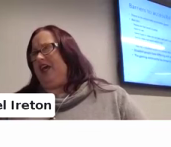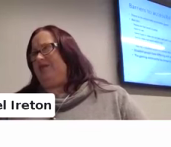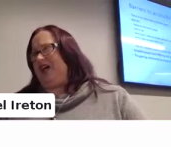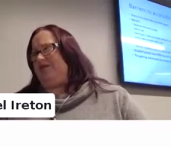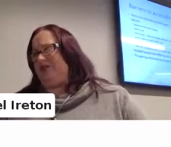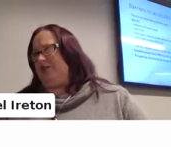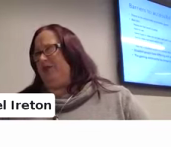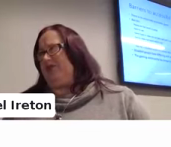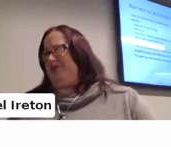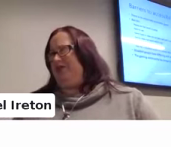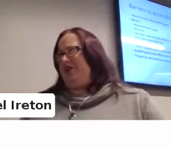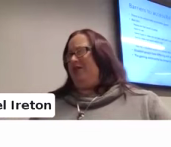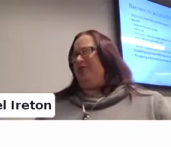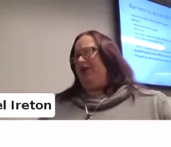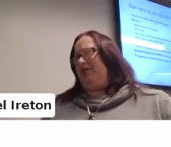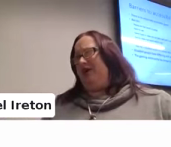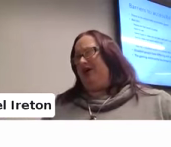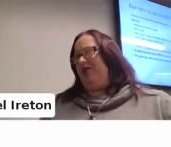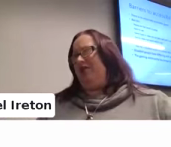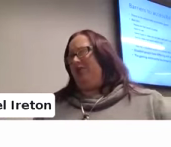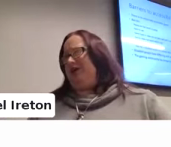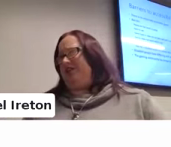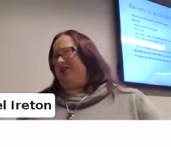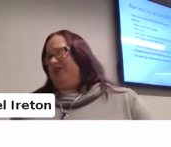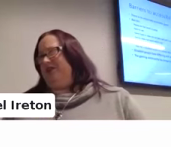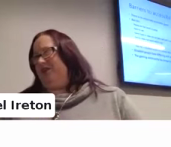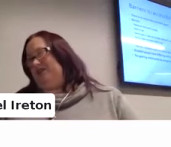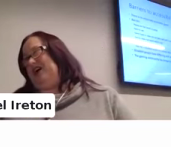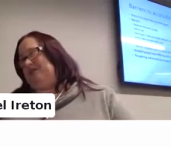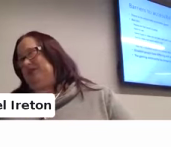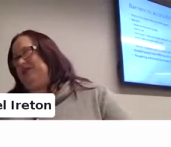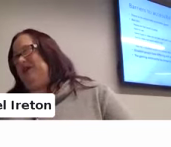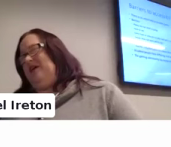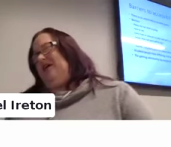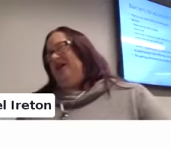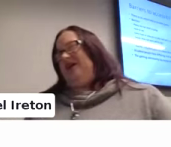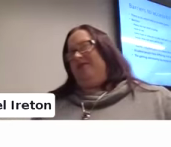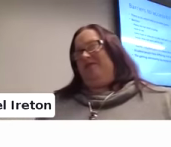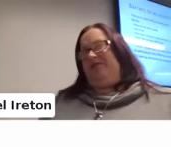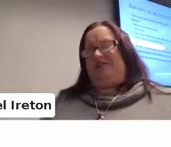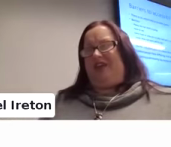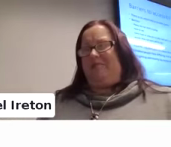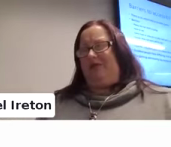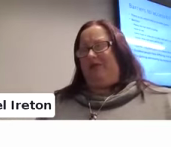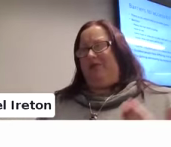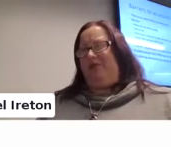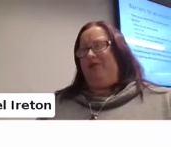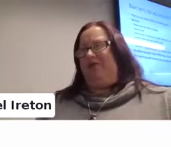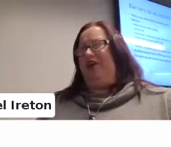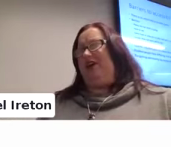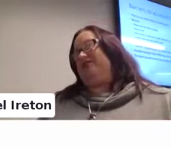So then other barriers for most part games can pieces can too small to grasp. It can hard to see.